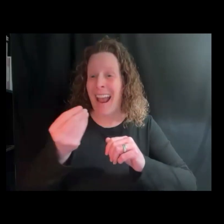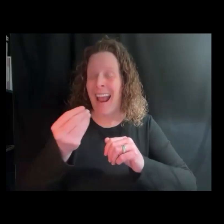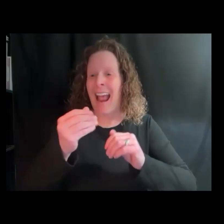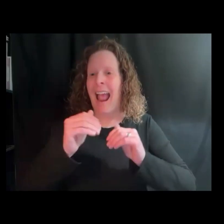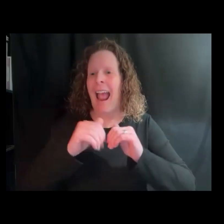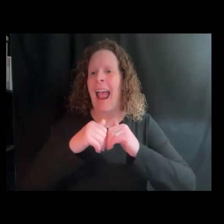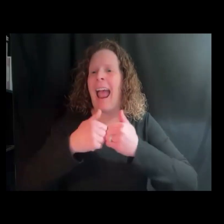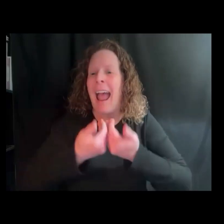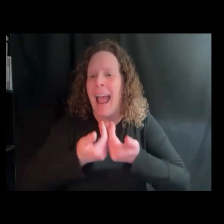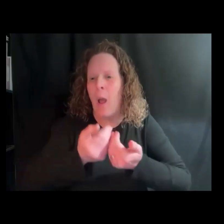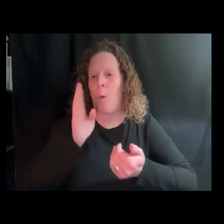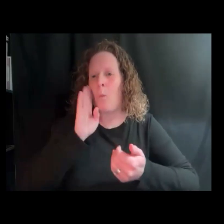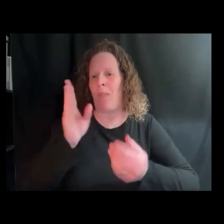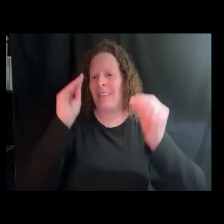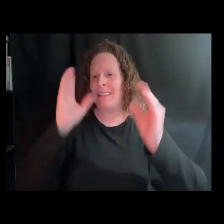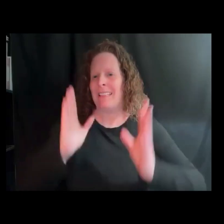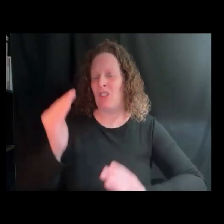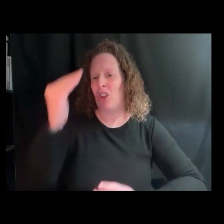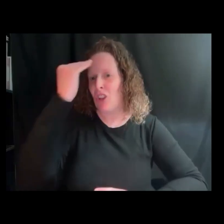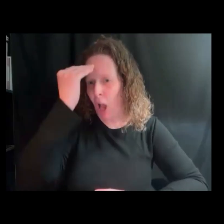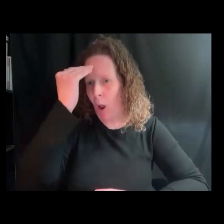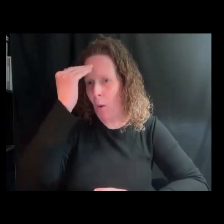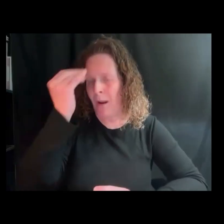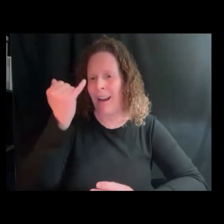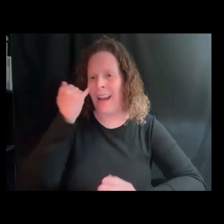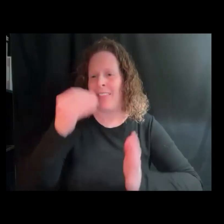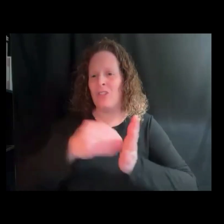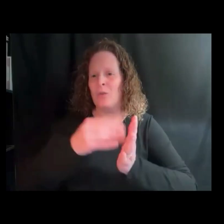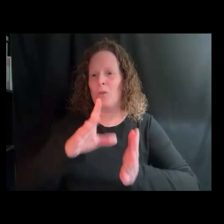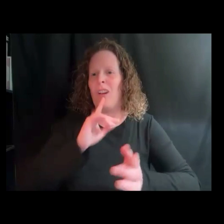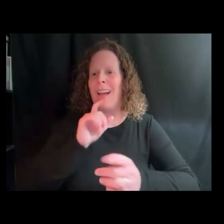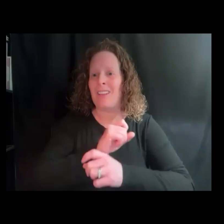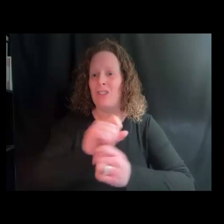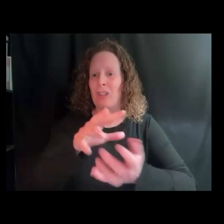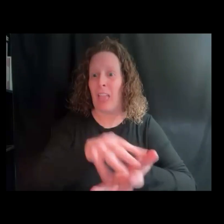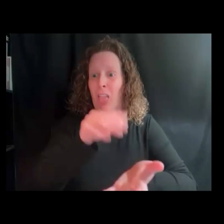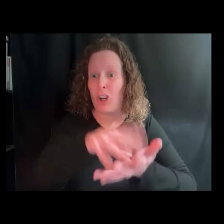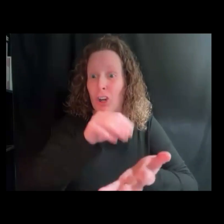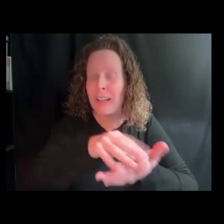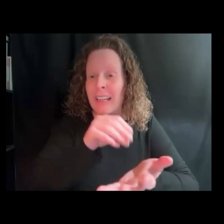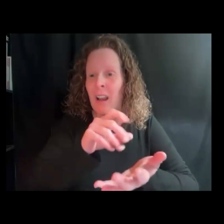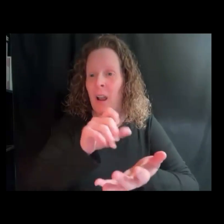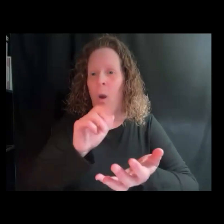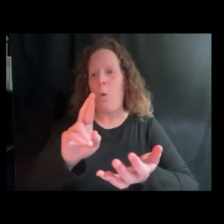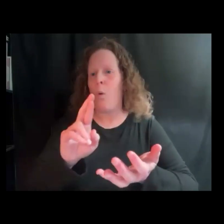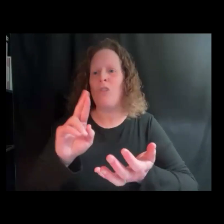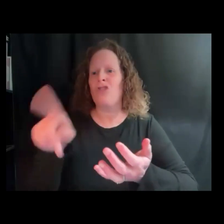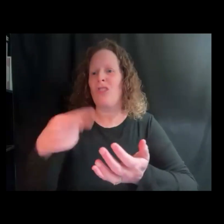and they should not be teaching. And how will the teacher know what is being taught?